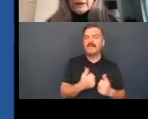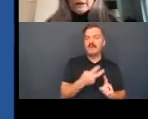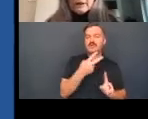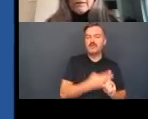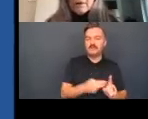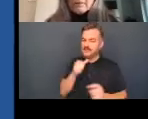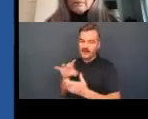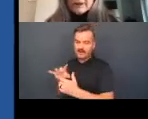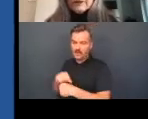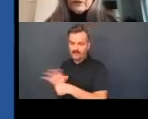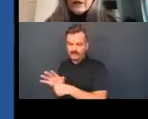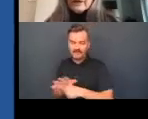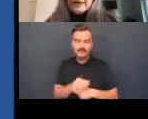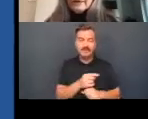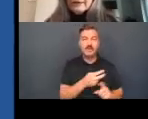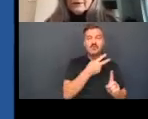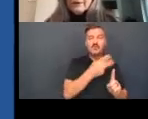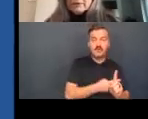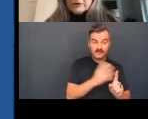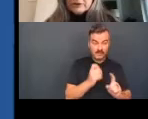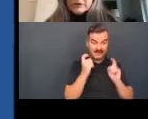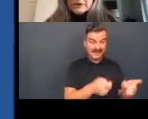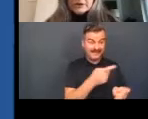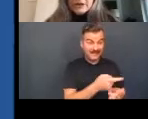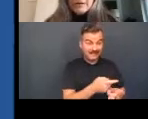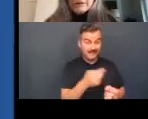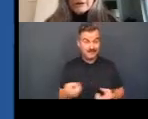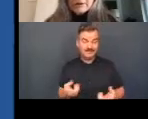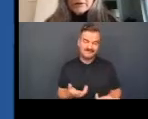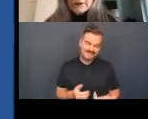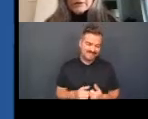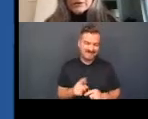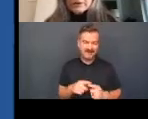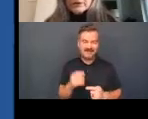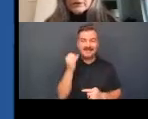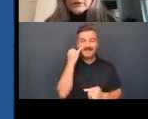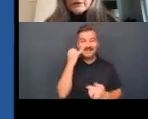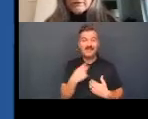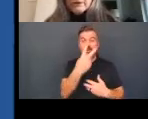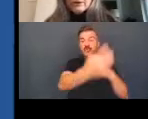illness, probably should not get limited resources, but someone who has two years to live should